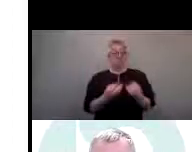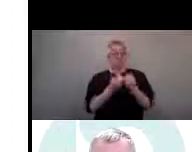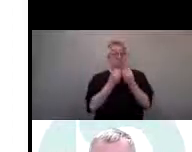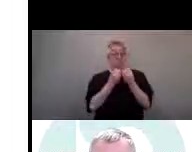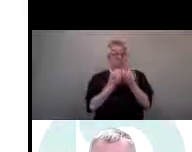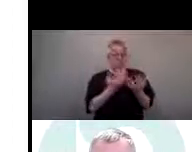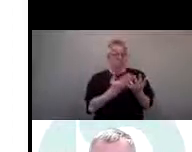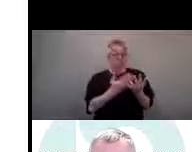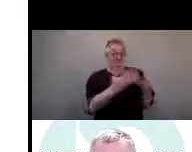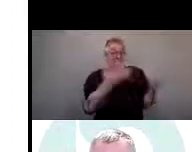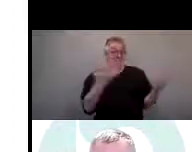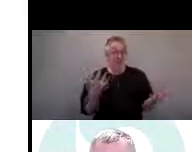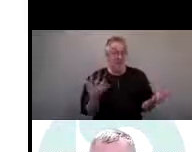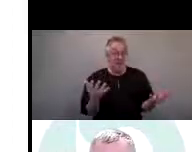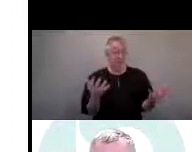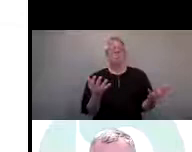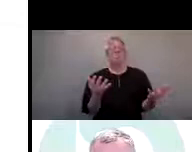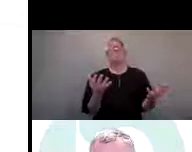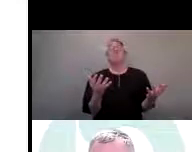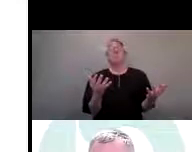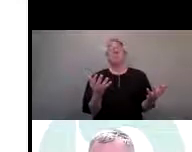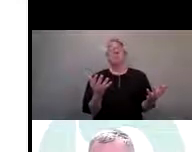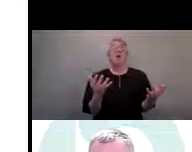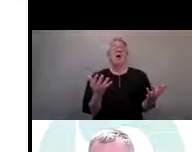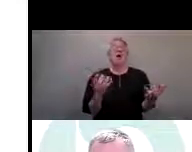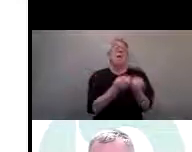aware of the benefits that cochlear implantation can provide.